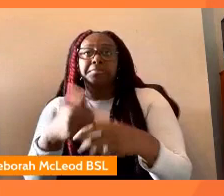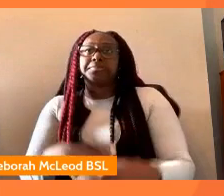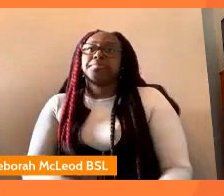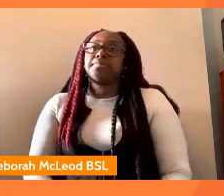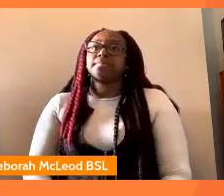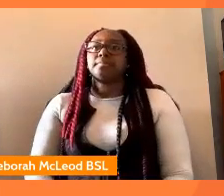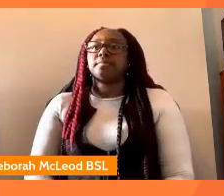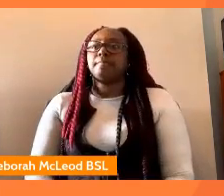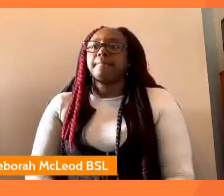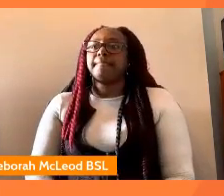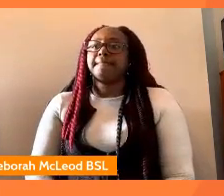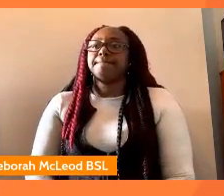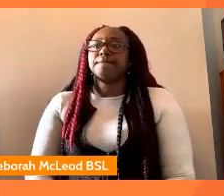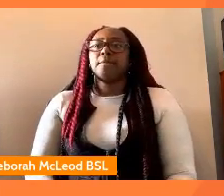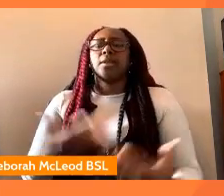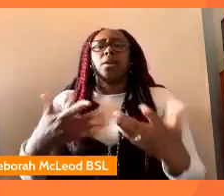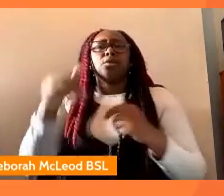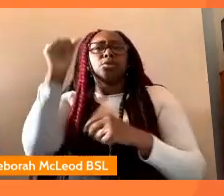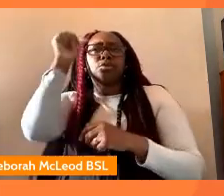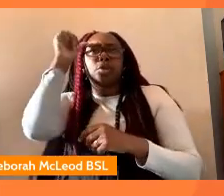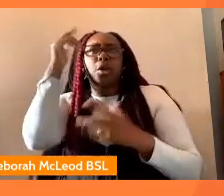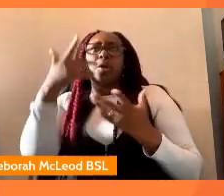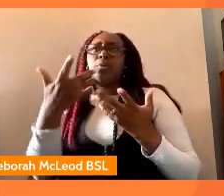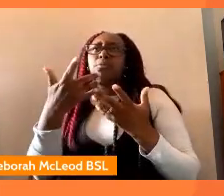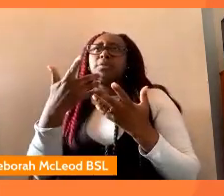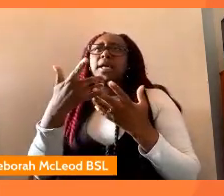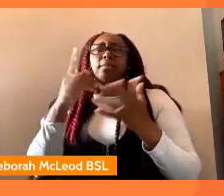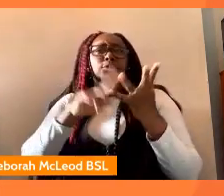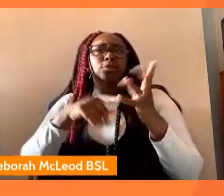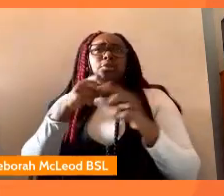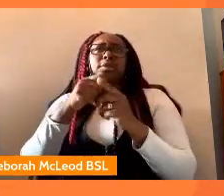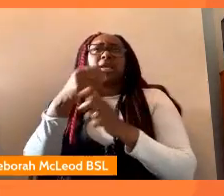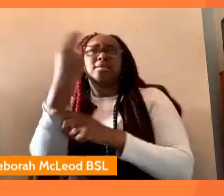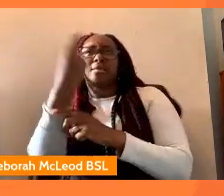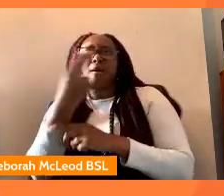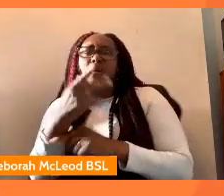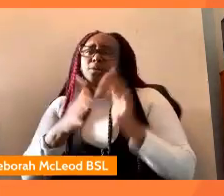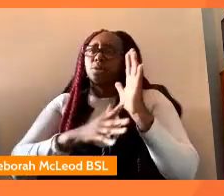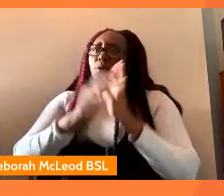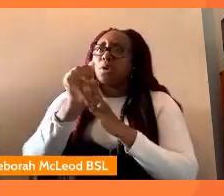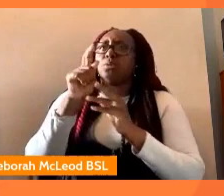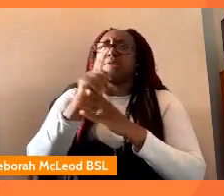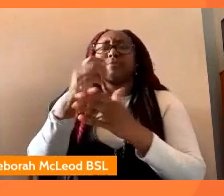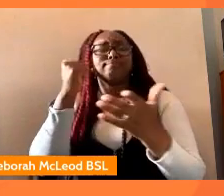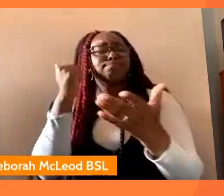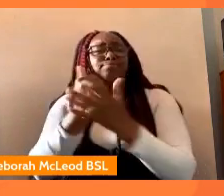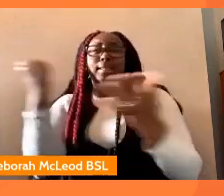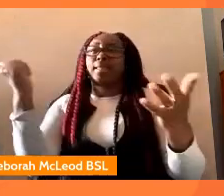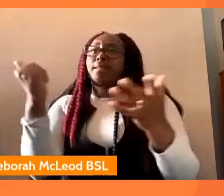So, we know that the UK's arts and culture sector has always been brilliant at making connections.